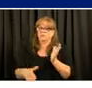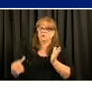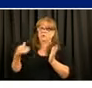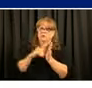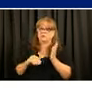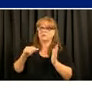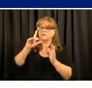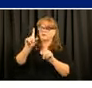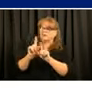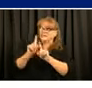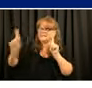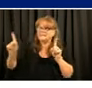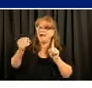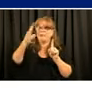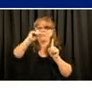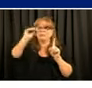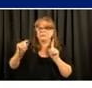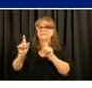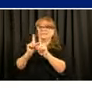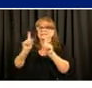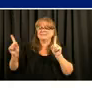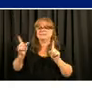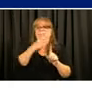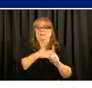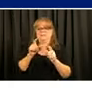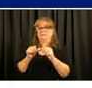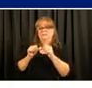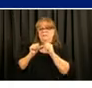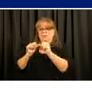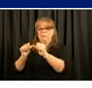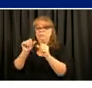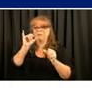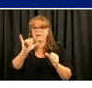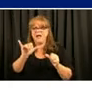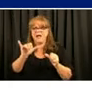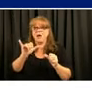that level of social distancing where we could potentially see growth again and so this figure